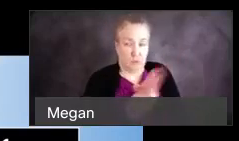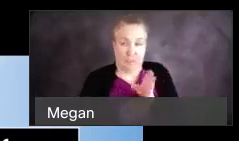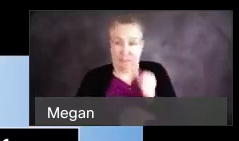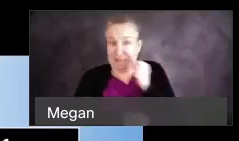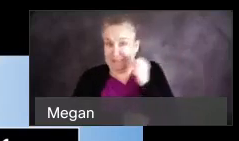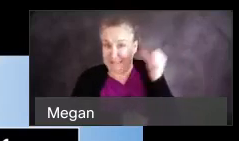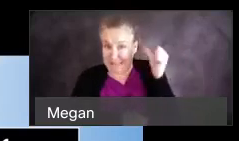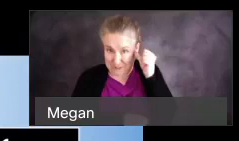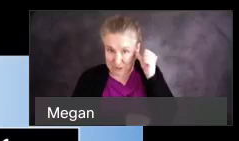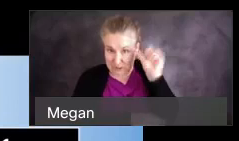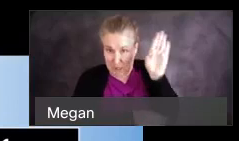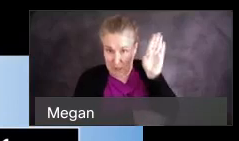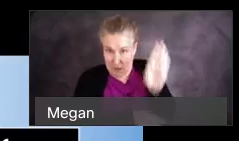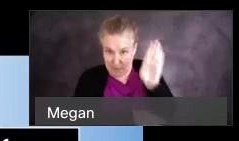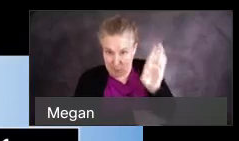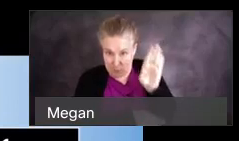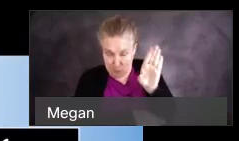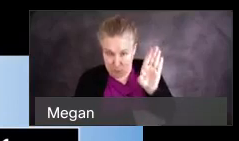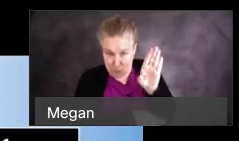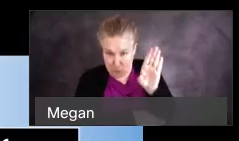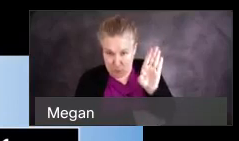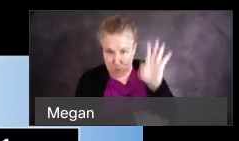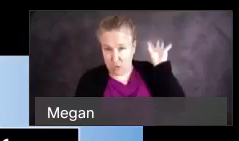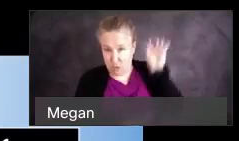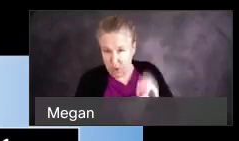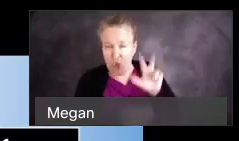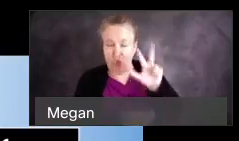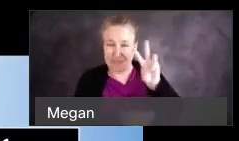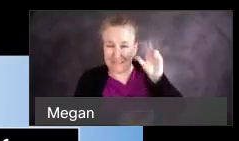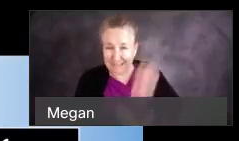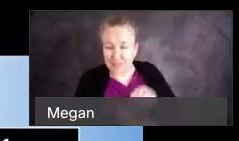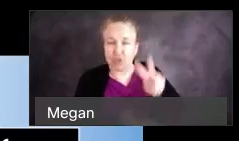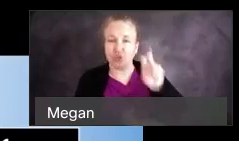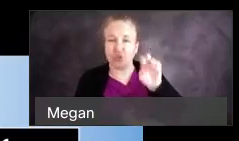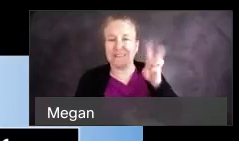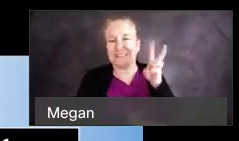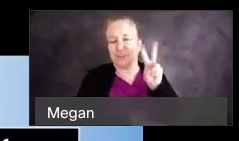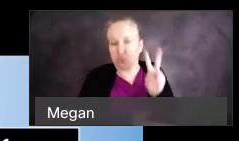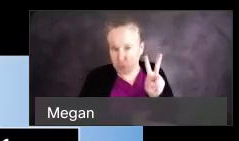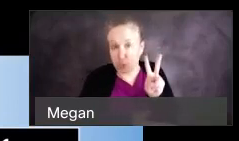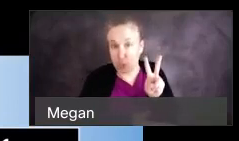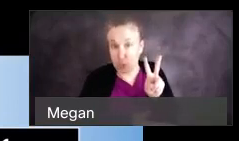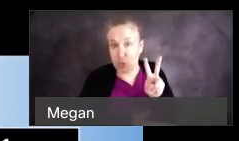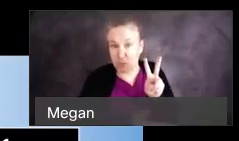afternoon, 36,262 of those doses have been administered.